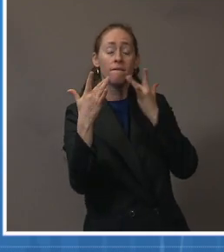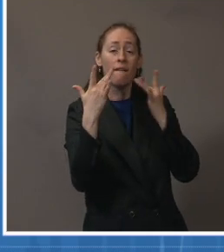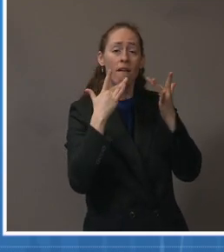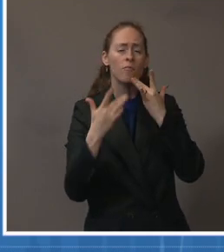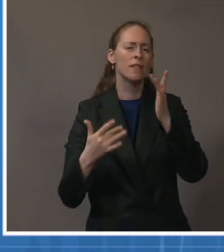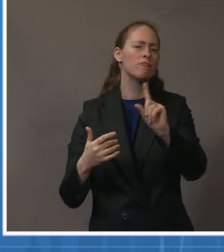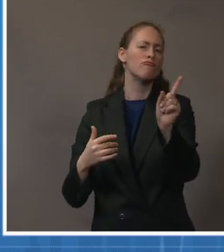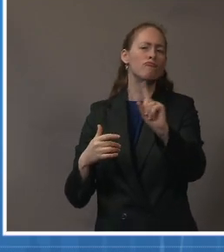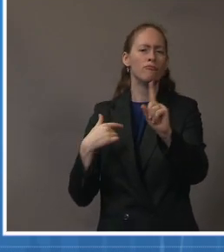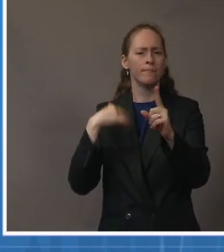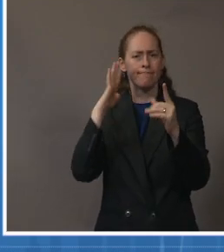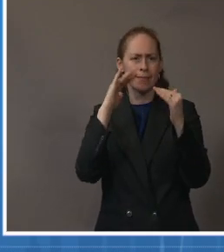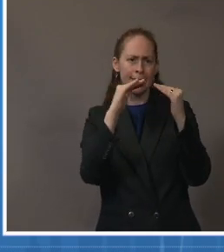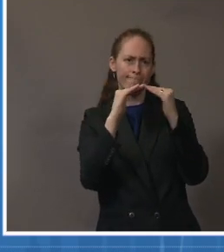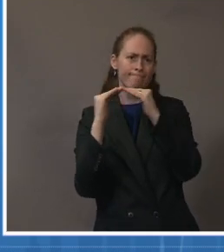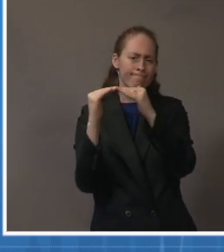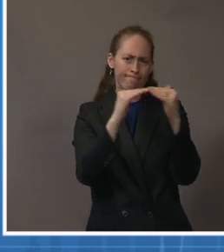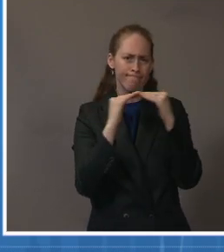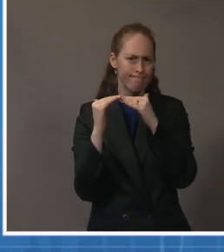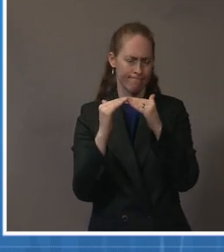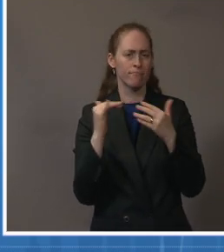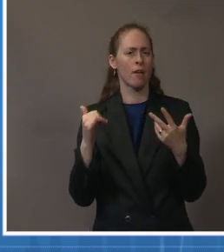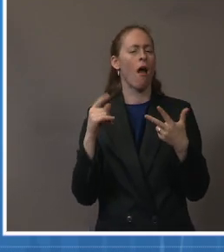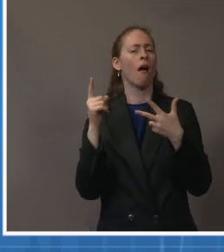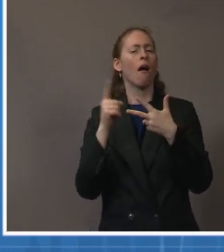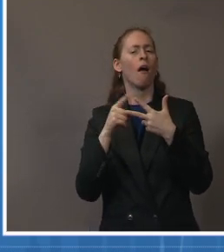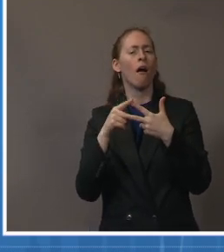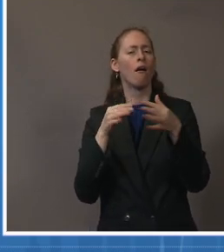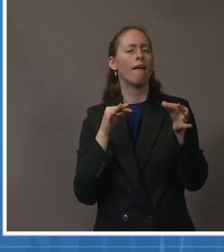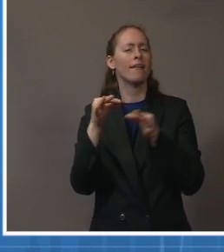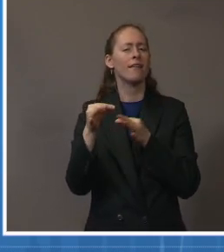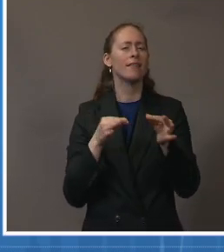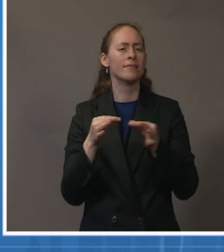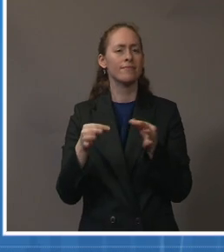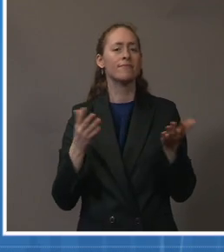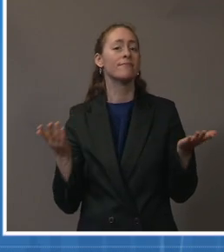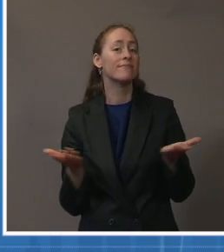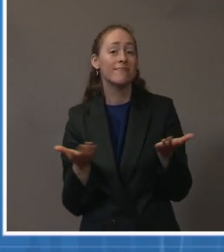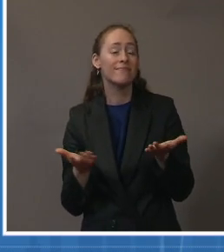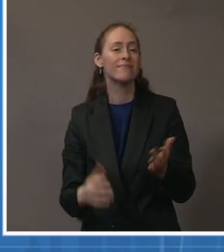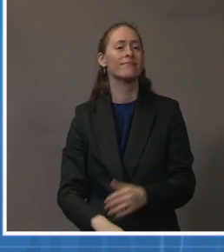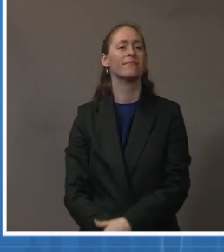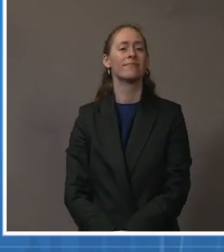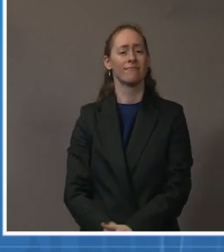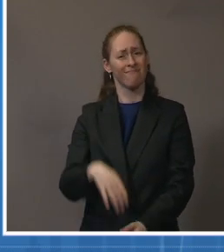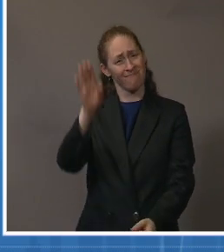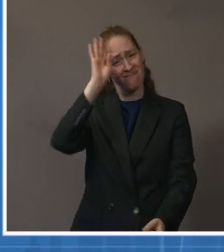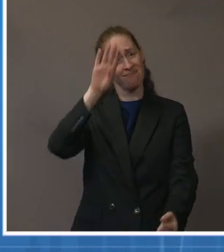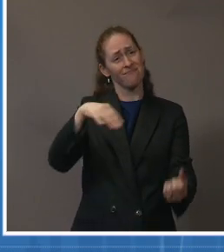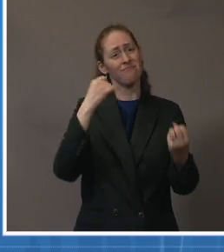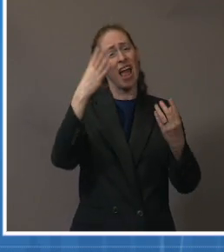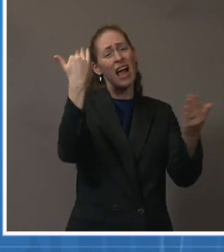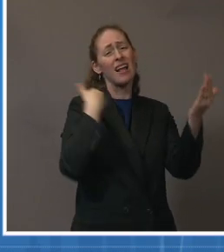We've received requests from all over the world, and a number of important factors went into our decision about how to allocate